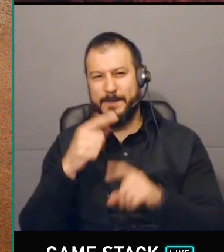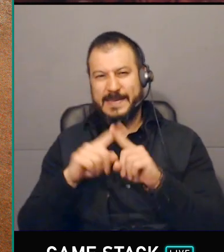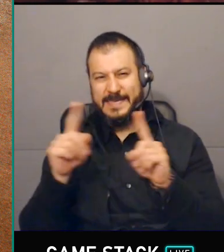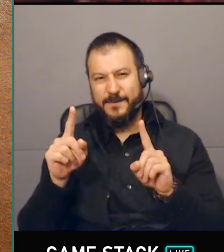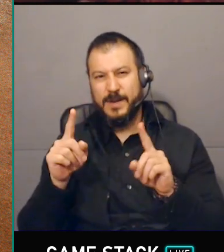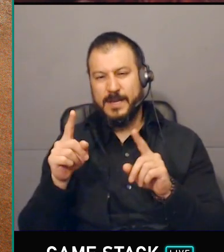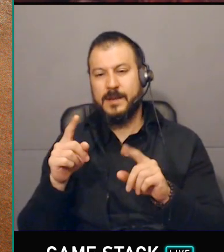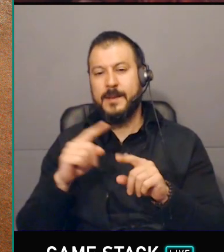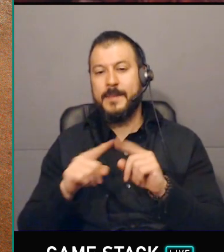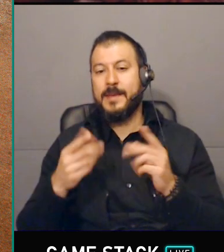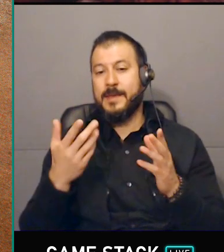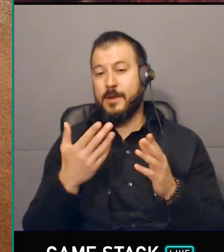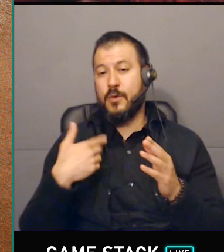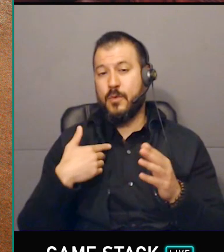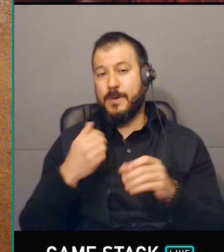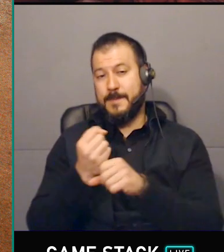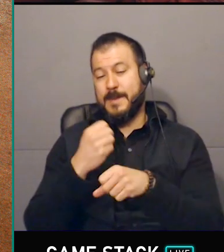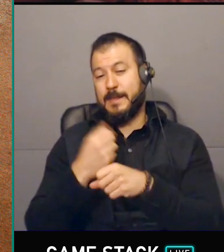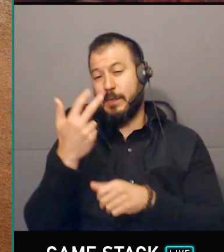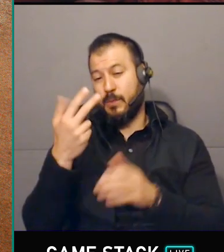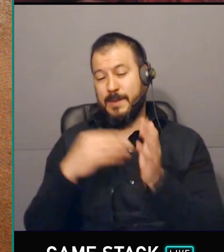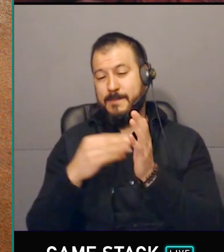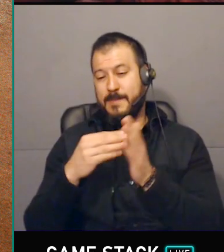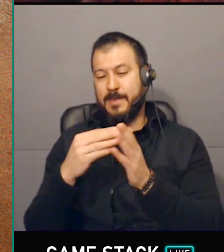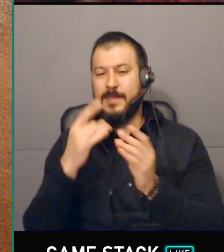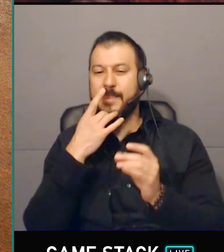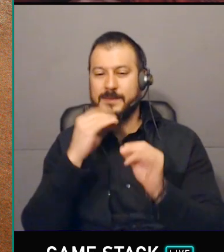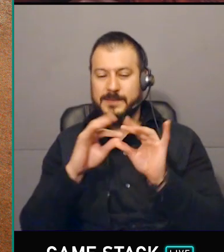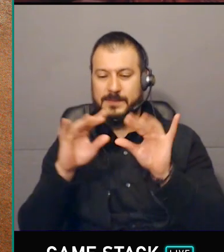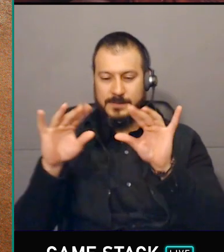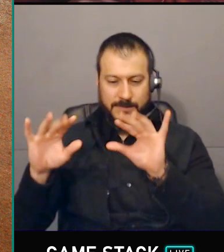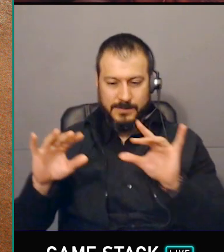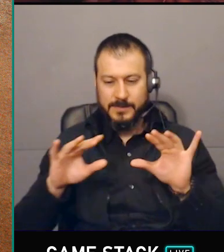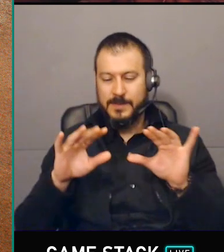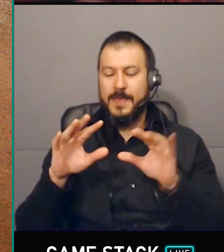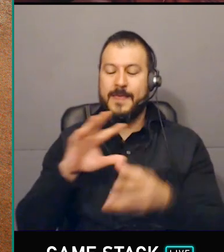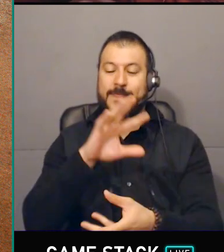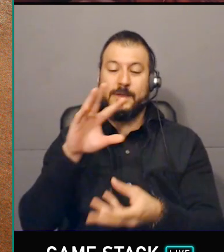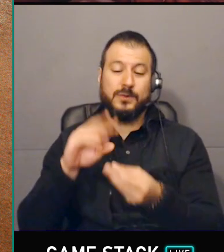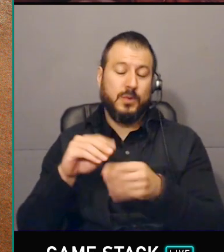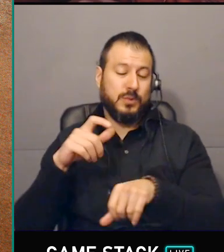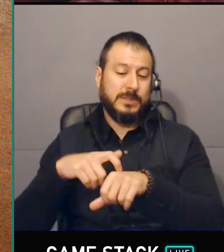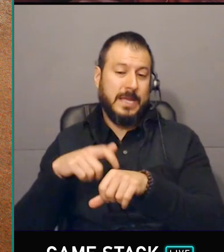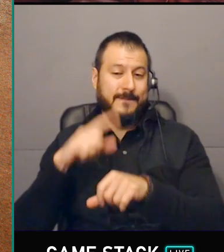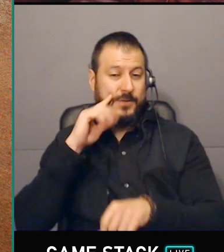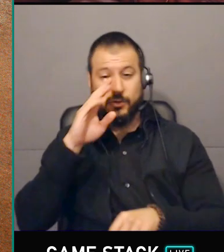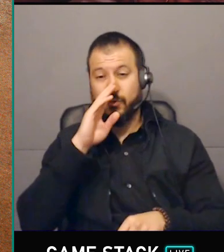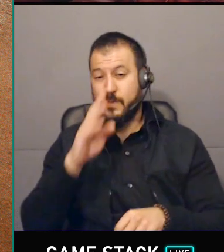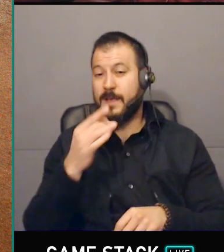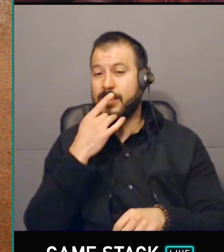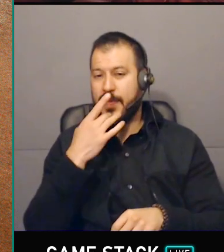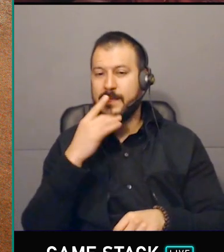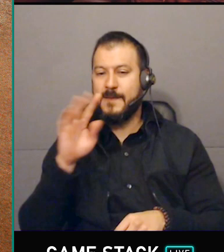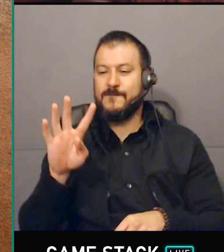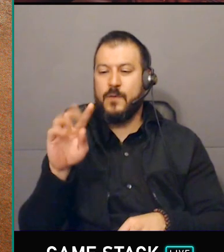looks a little bit different, but here we're rendering these 3,000,000 emissive lights and the total time for direct lighting